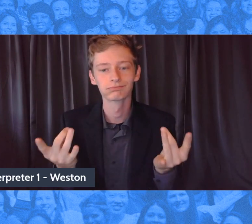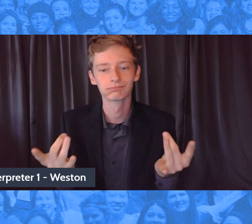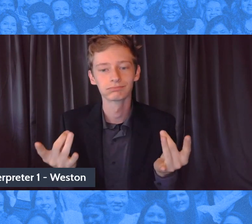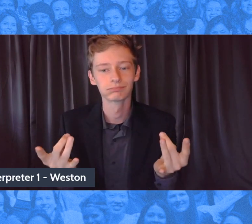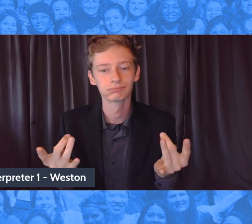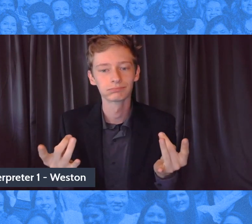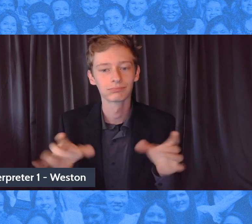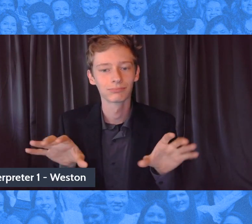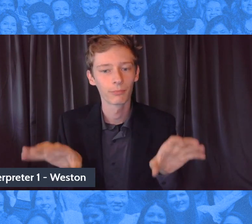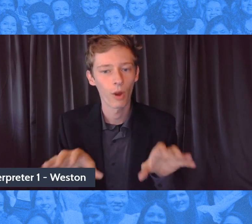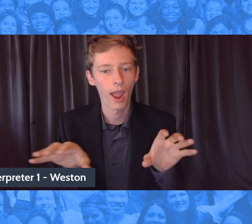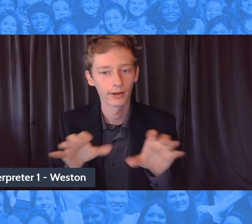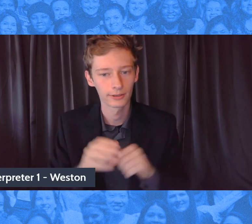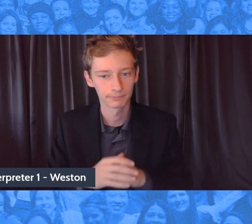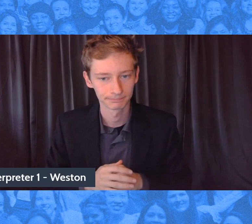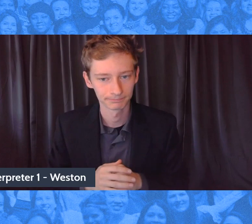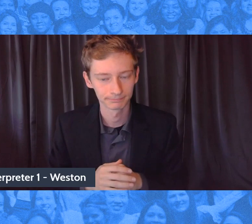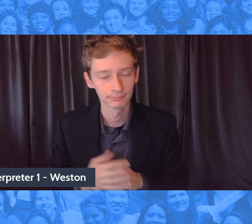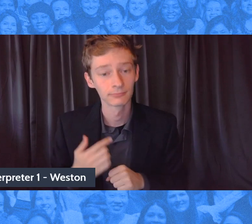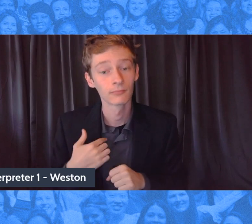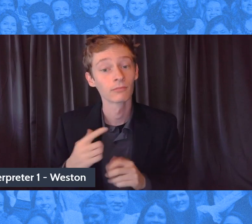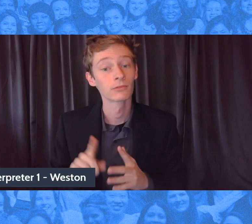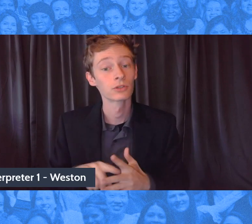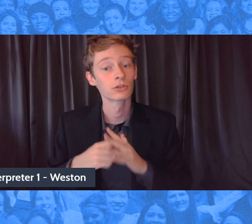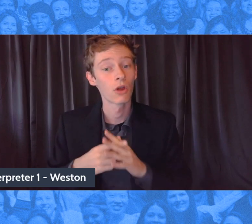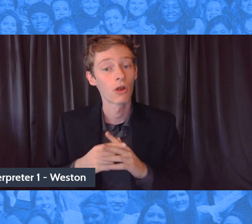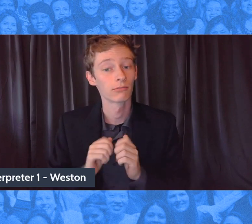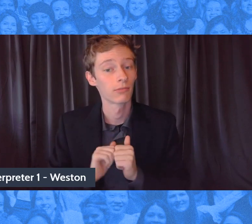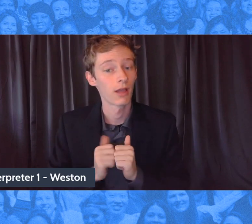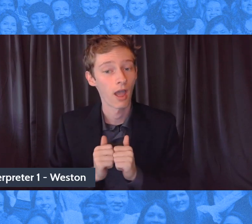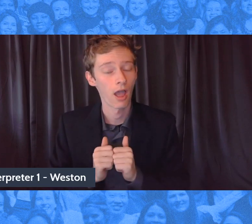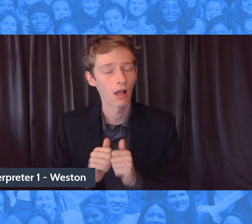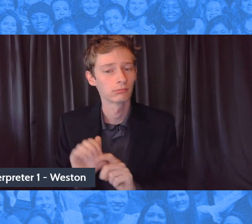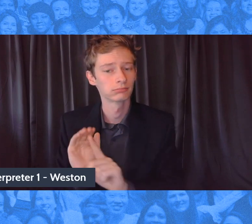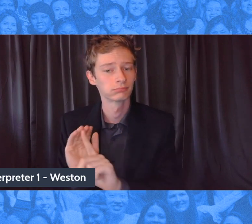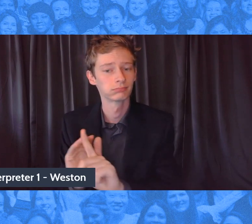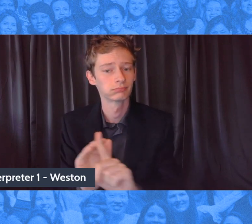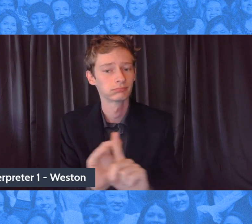and I want to begin by reminding you or setting the stage